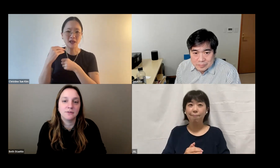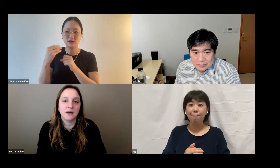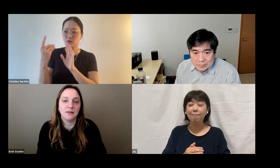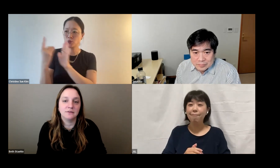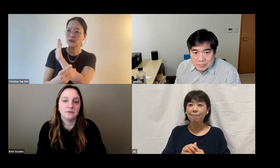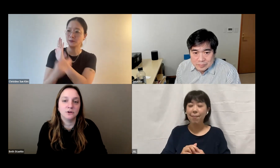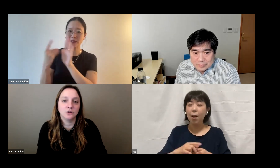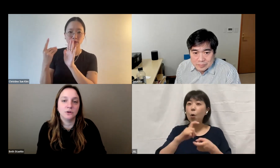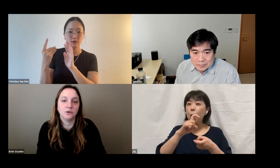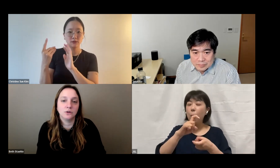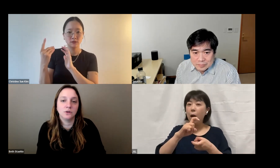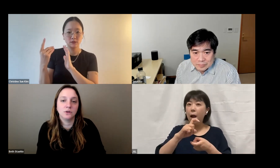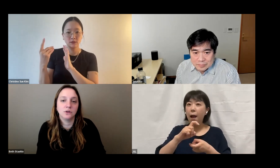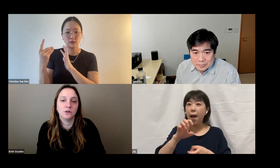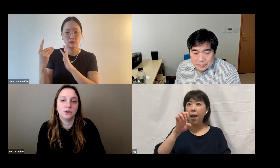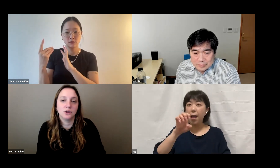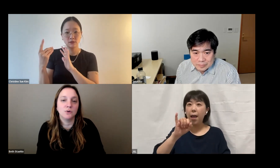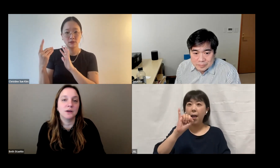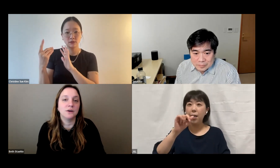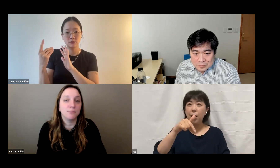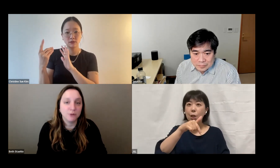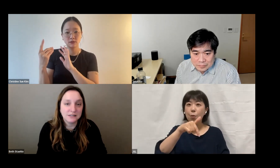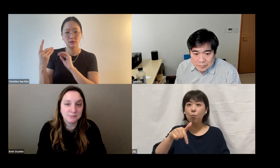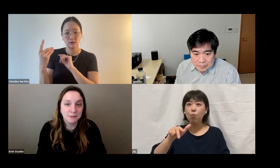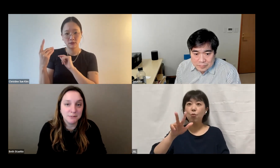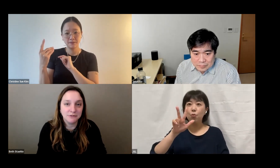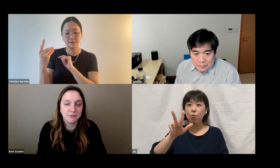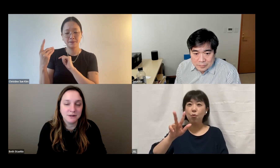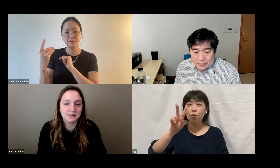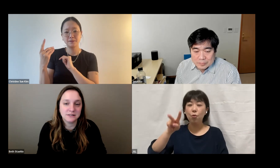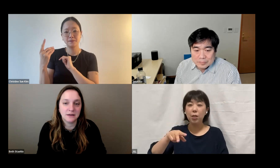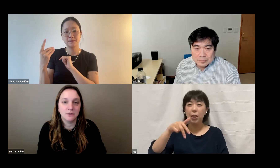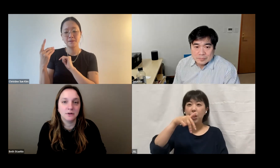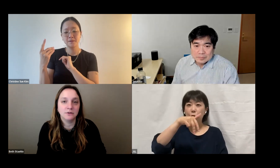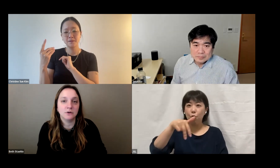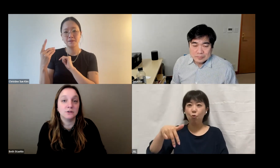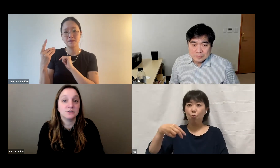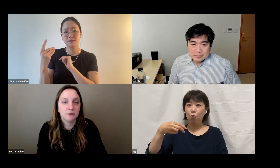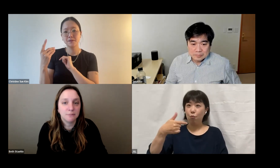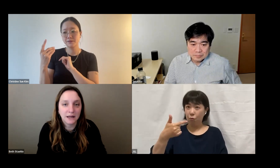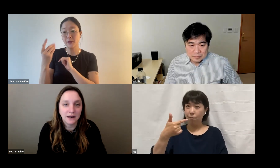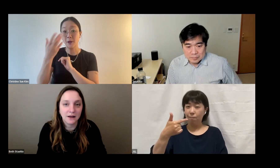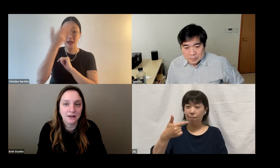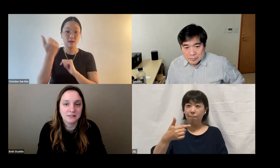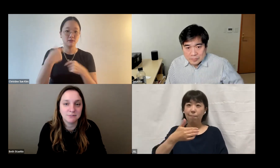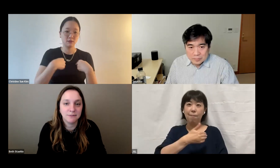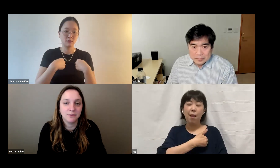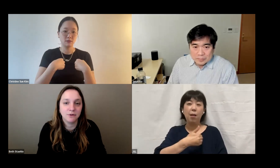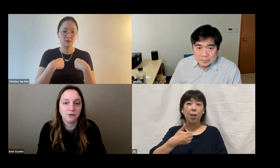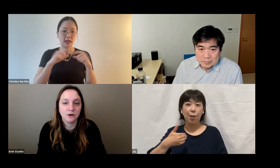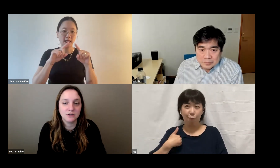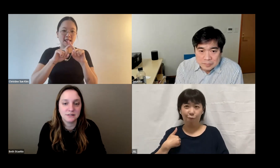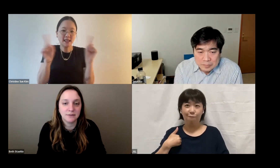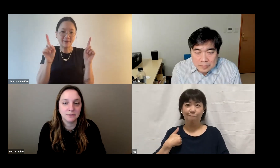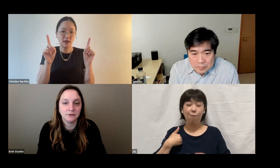that you can oppress people for being disabled, you can discriminate against people who are disabled